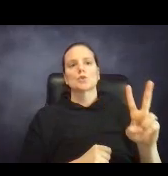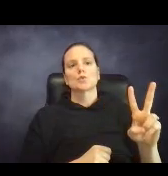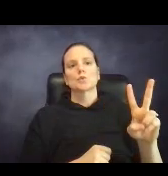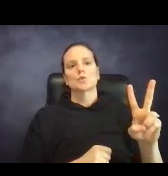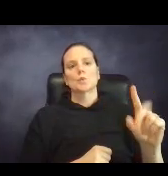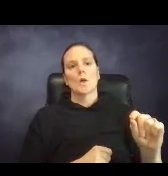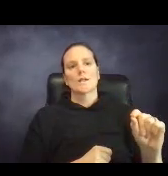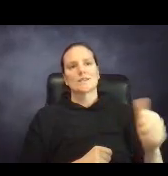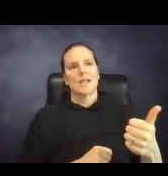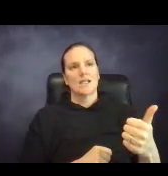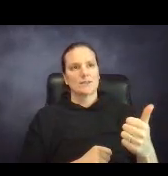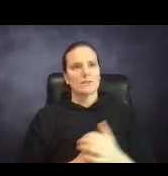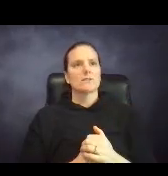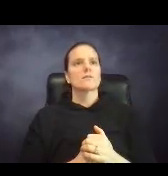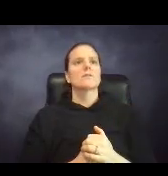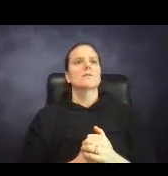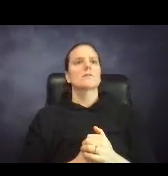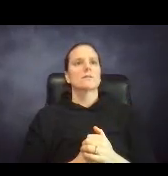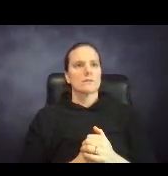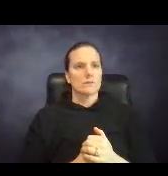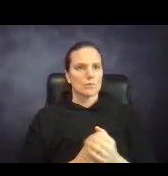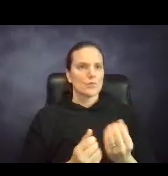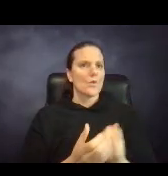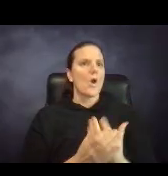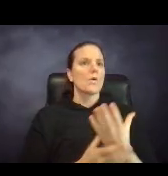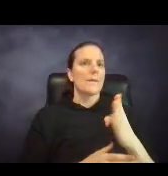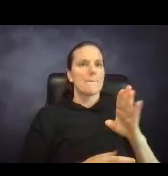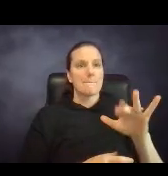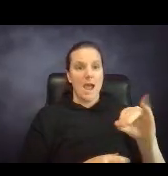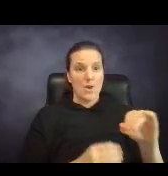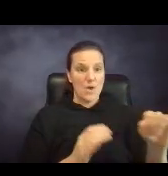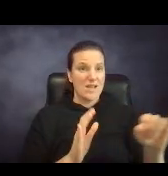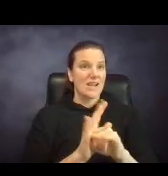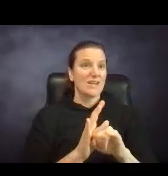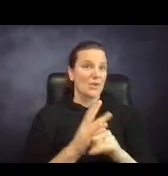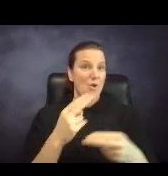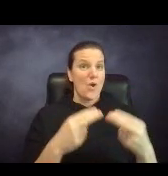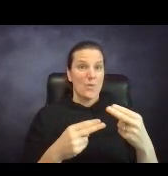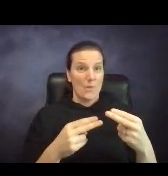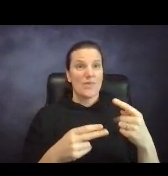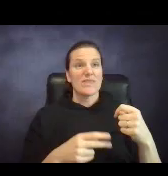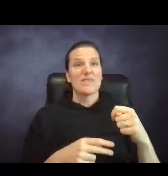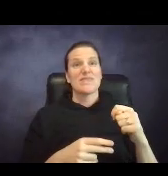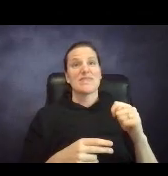of the bioidentical hormone replacement therapy field, like getting compounded bioidentical hormone replacement